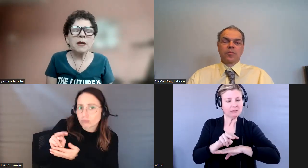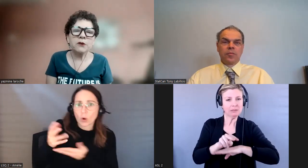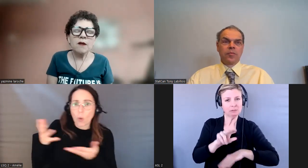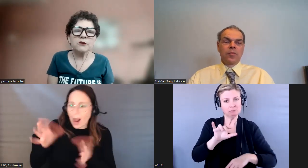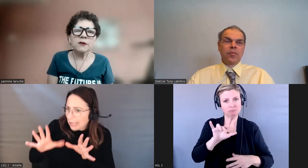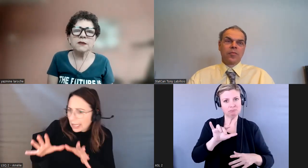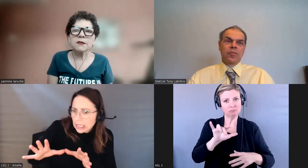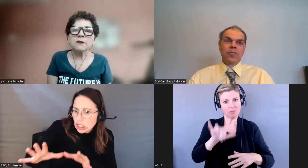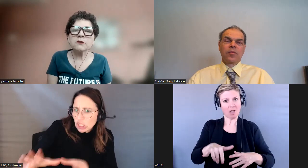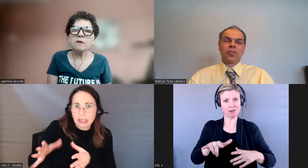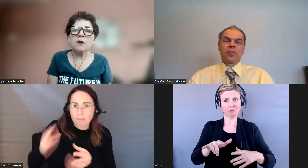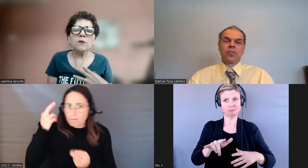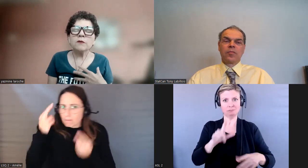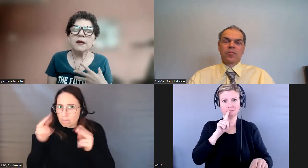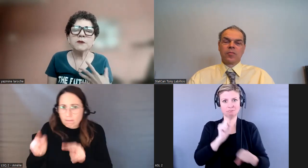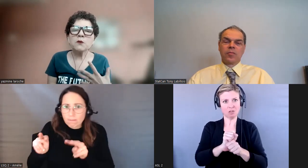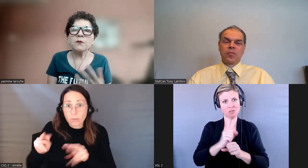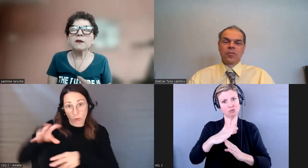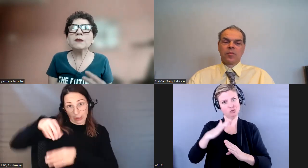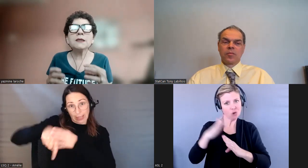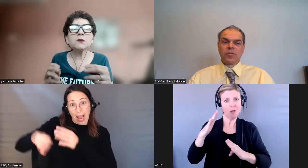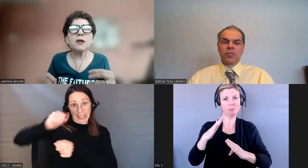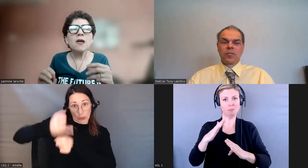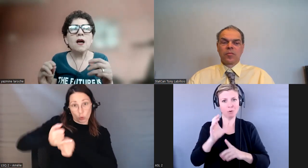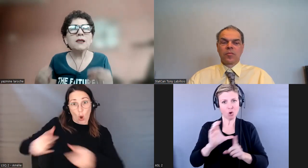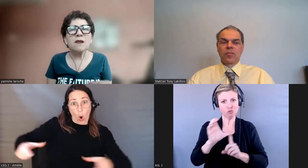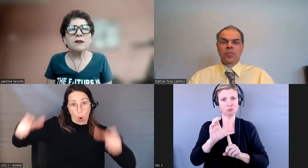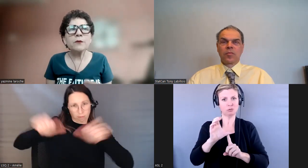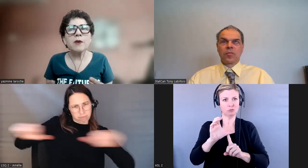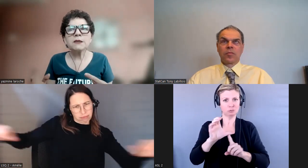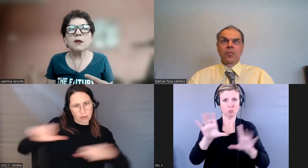of a major cultural institution that I'm so fond of and that's doing a lot of amazing